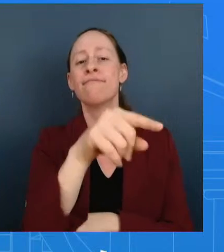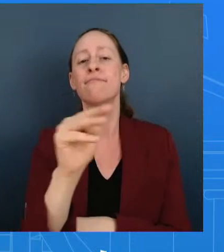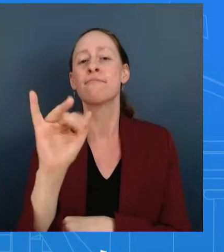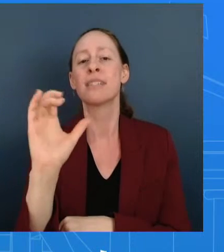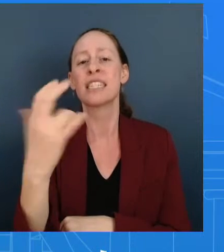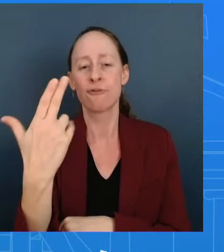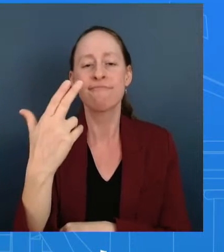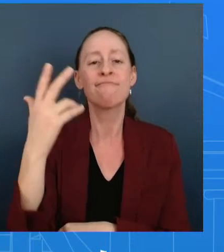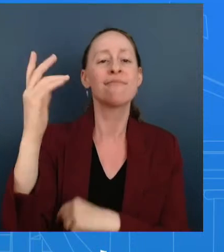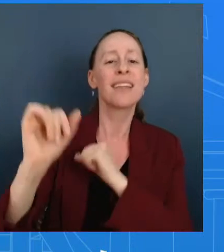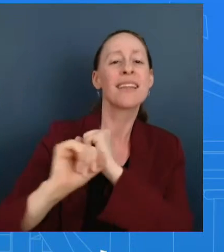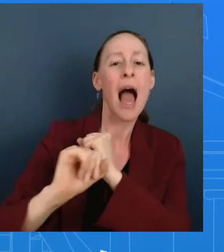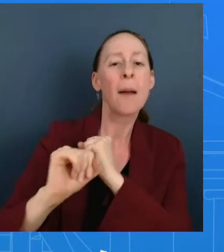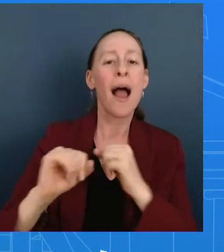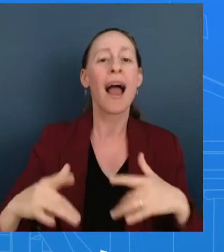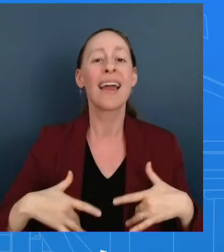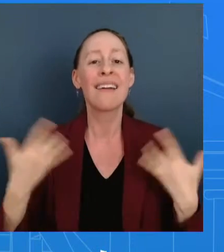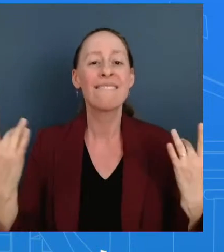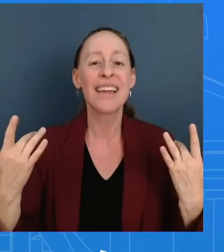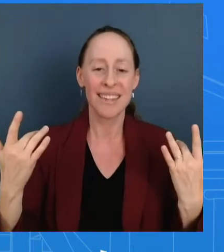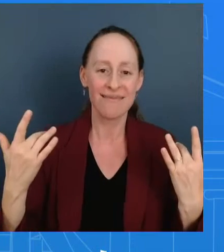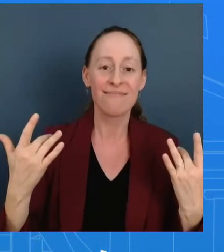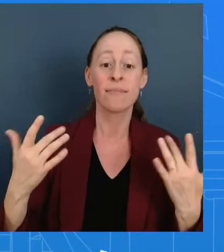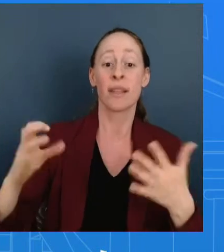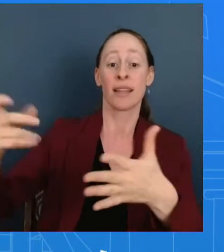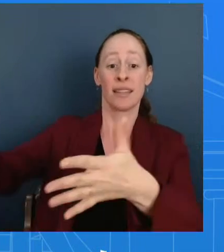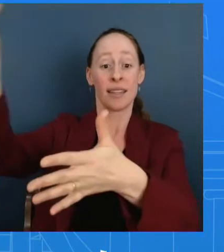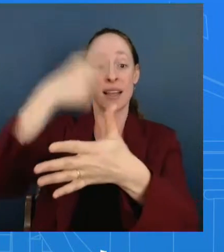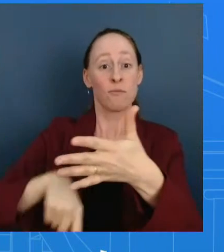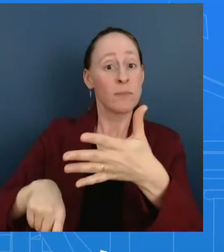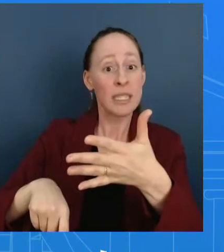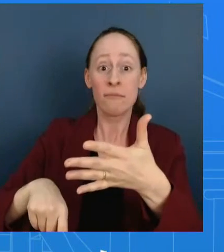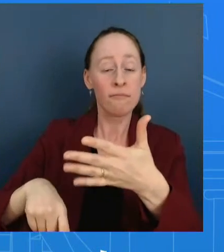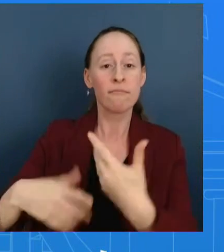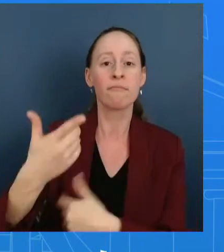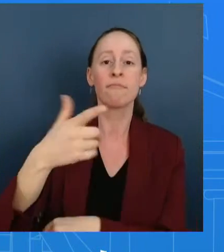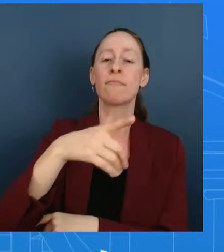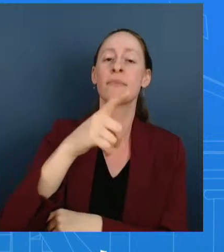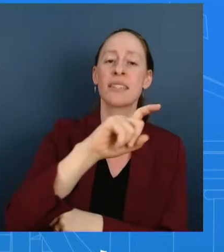On July 15th, he will commemorate the 60th anniversary of the Civil Rights Act